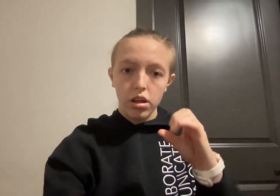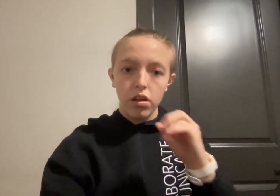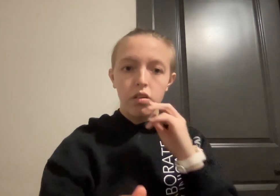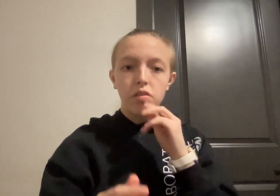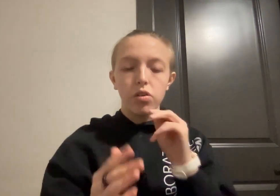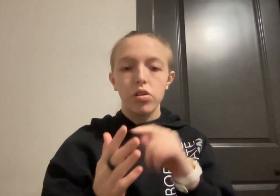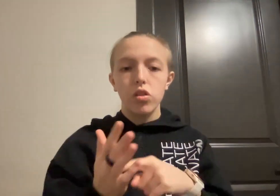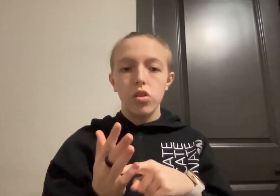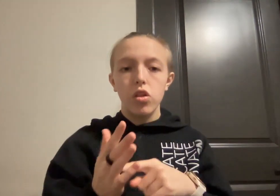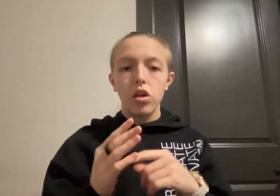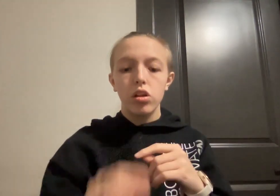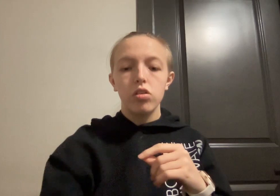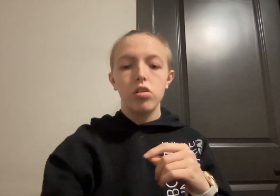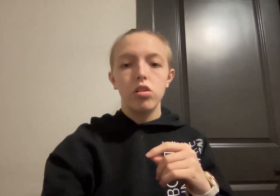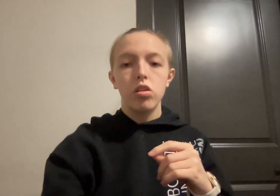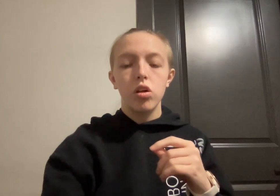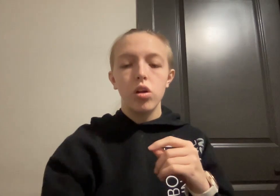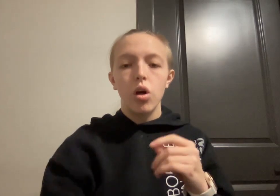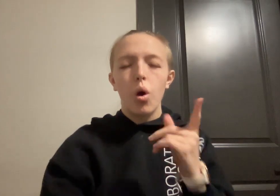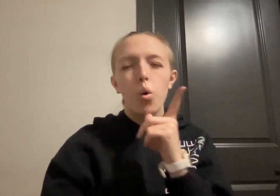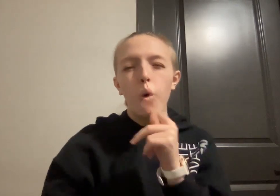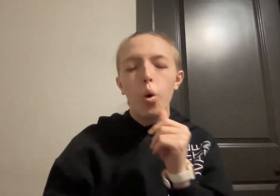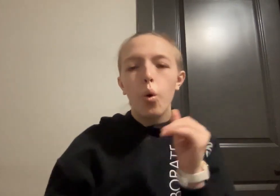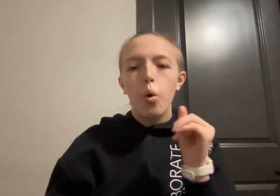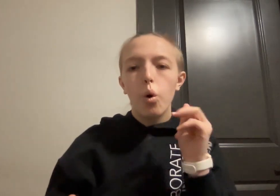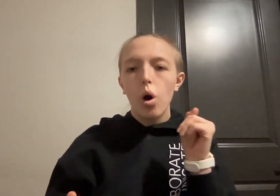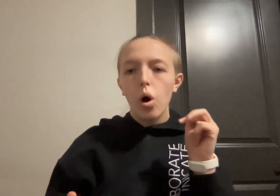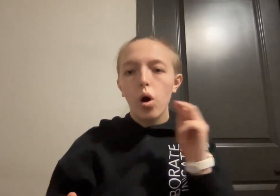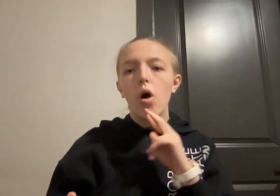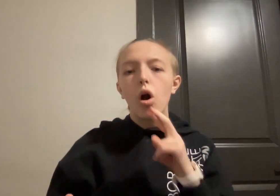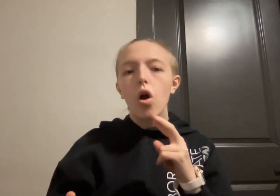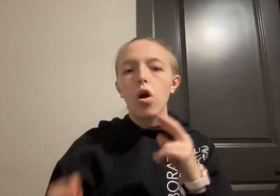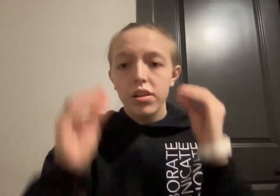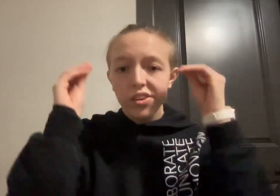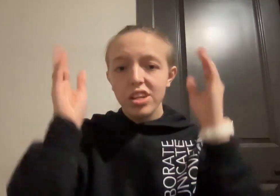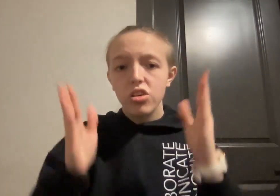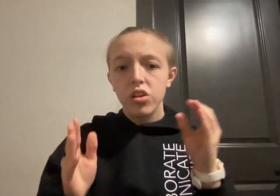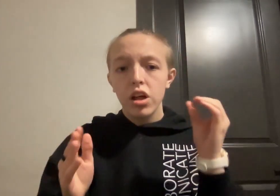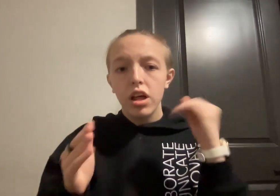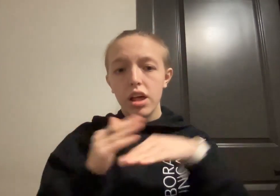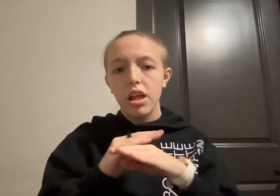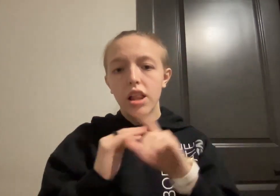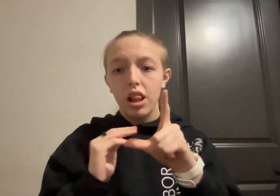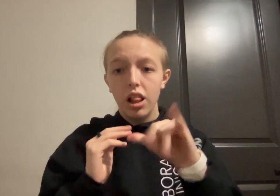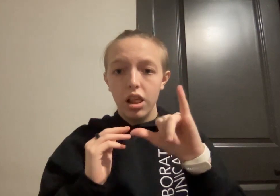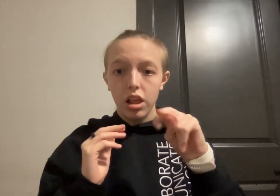those who are teachers. Those in